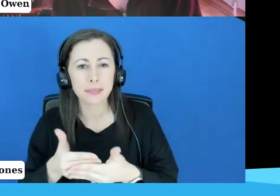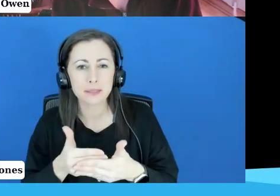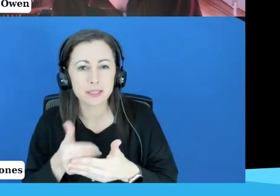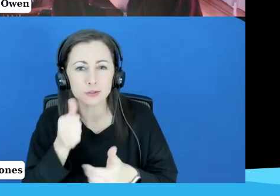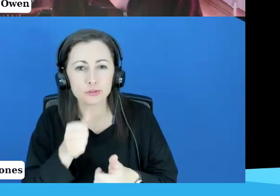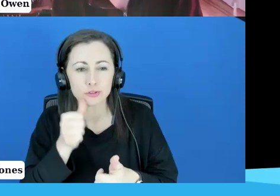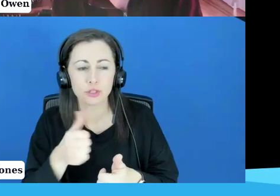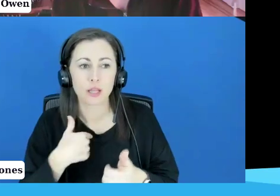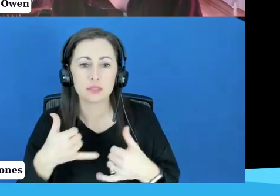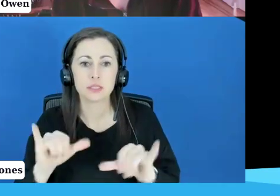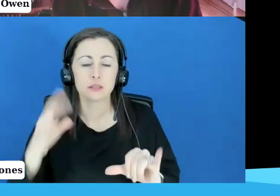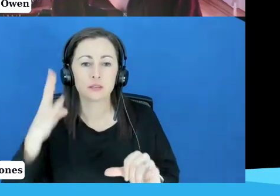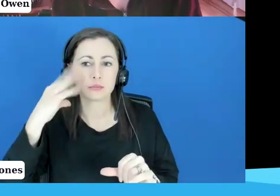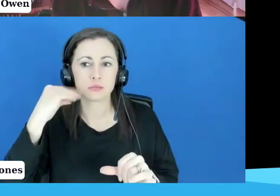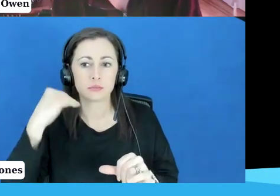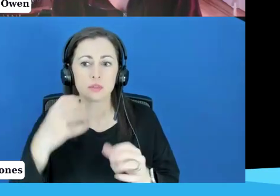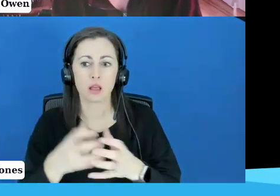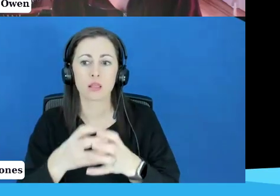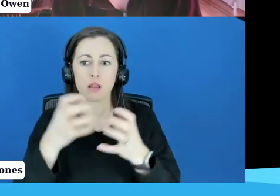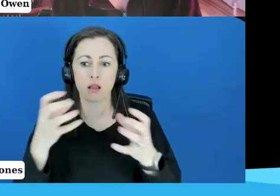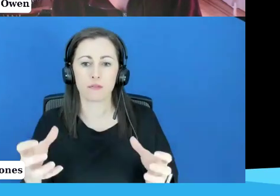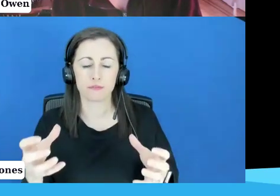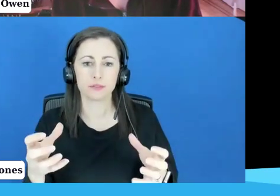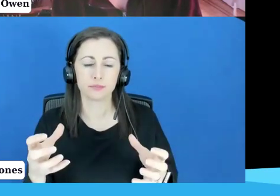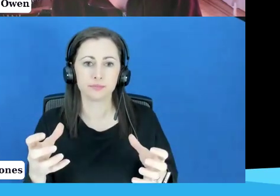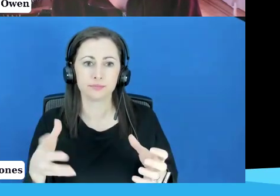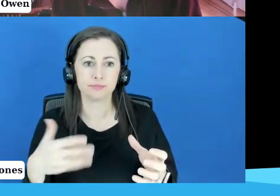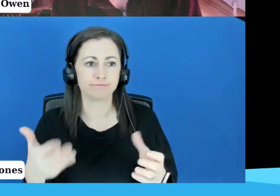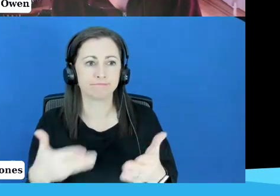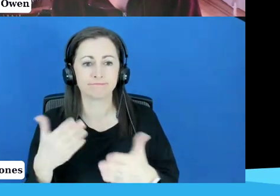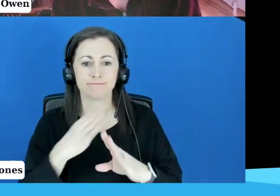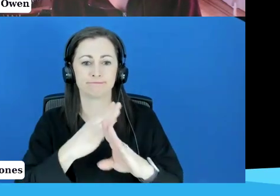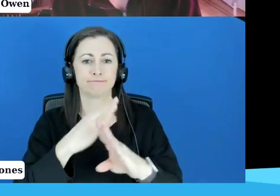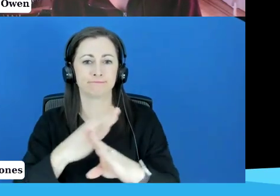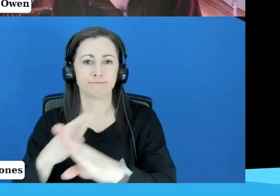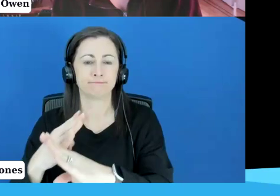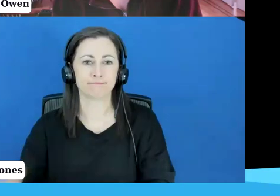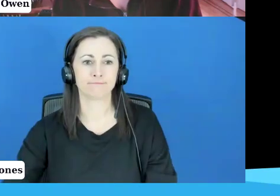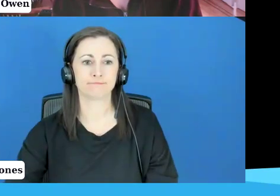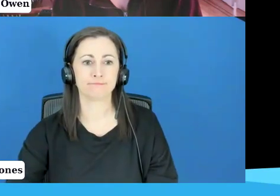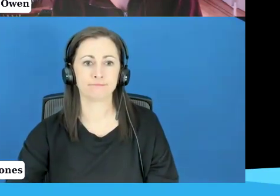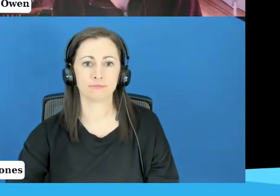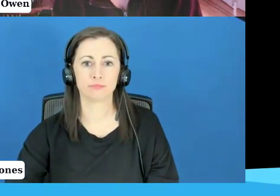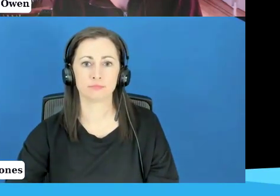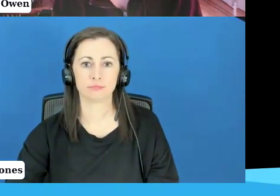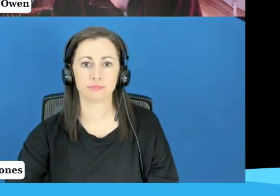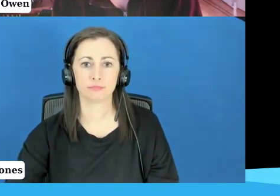I'm still experiencing a lot of those barriers within buildings and things like that.